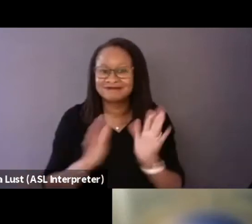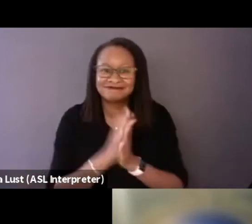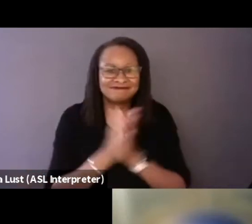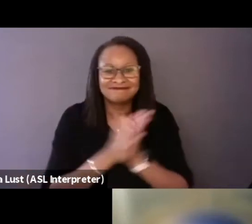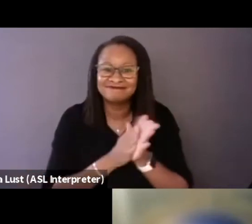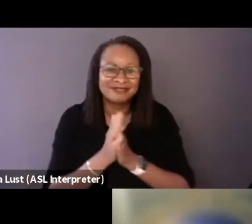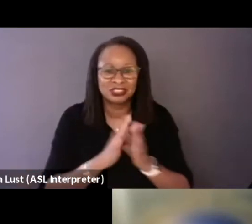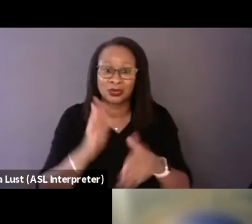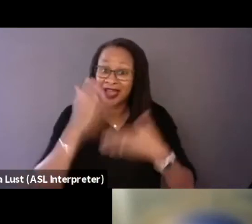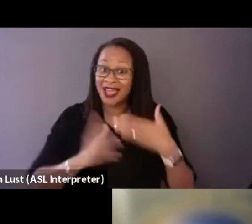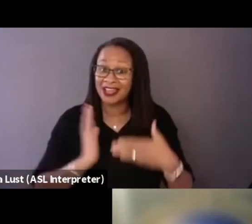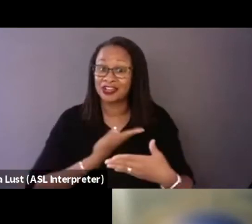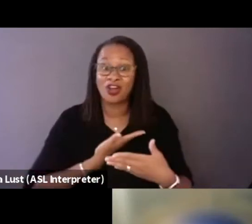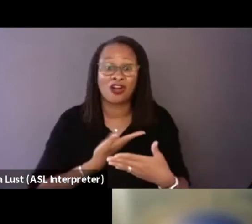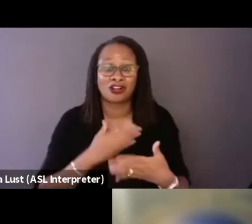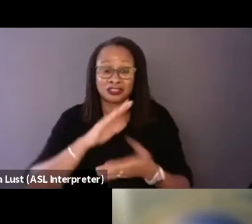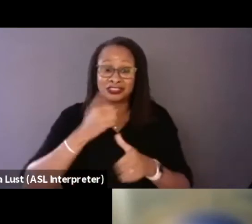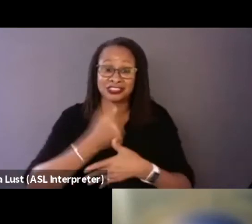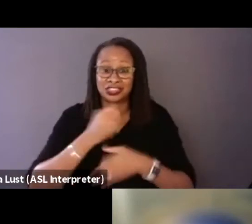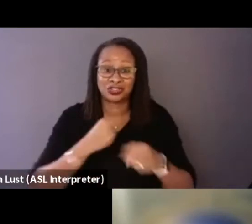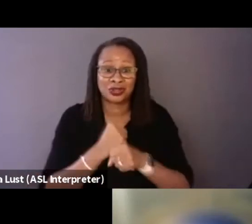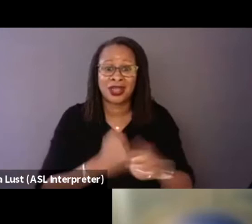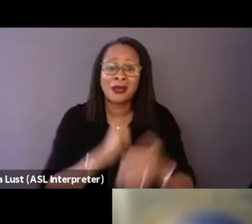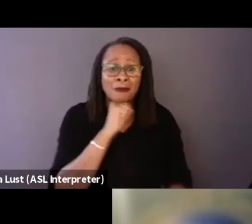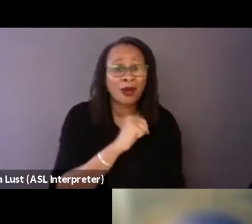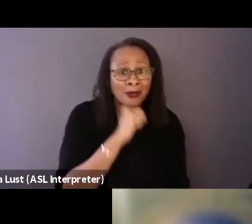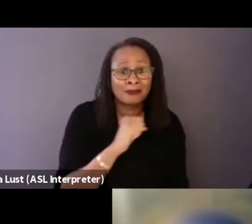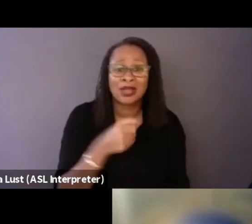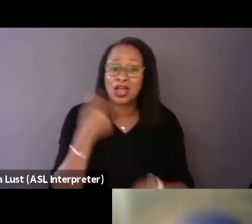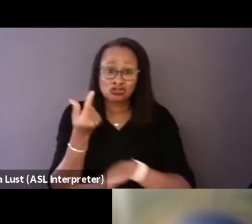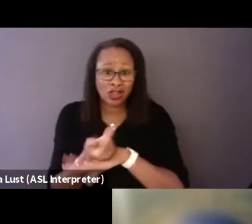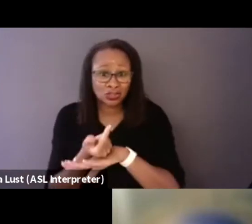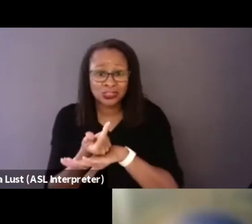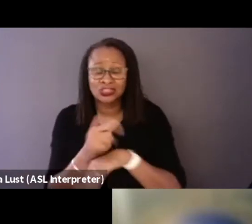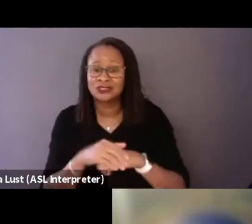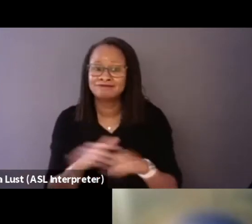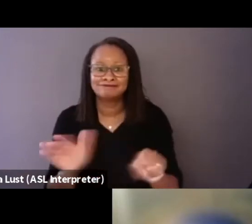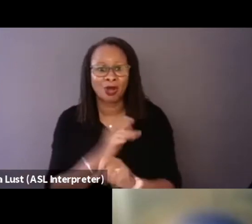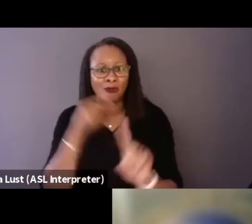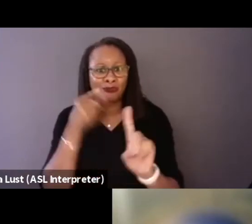such as our prom, our graduation. The whole point of high school is being able